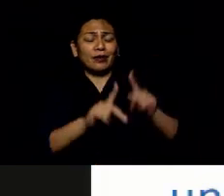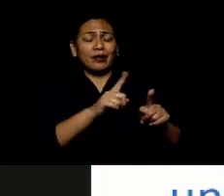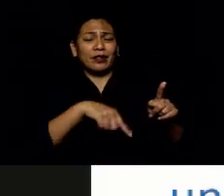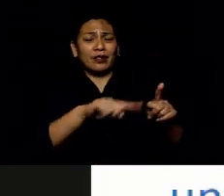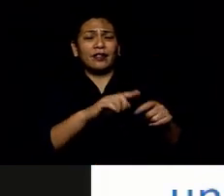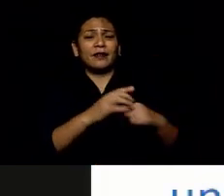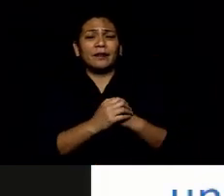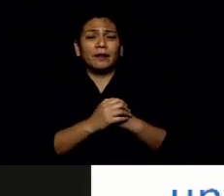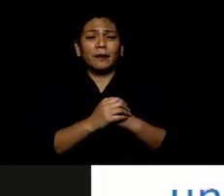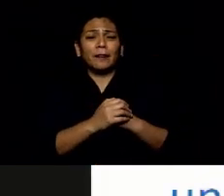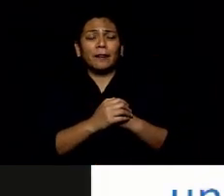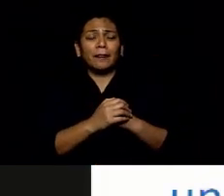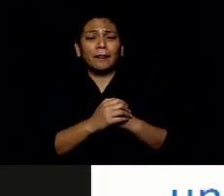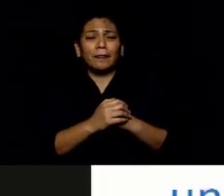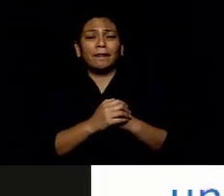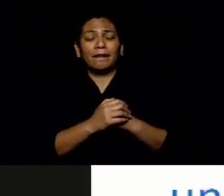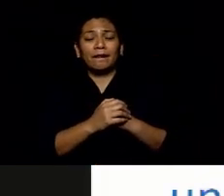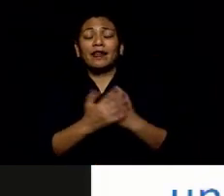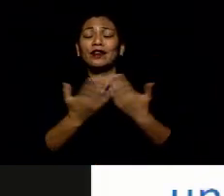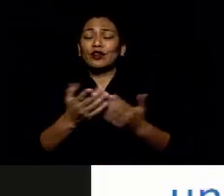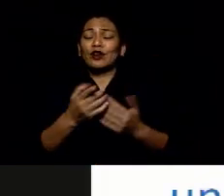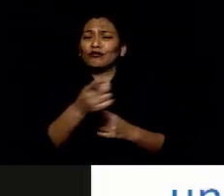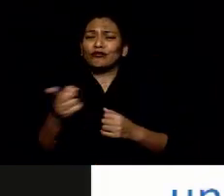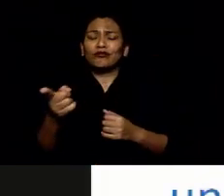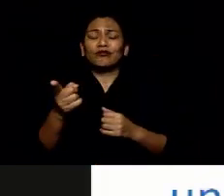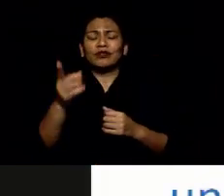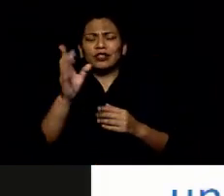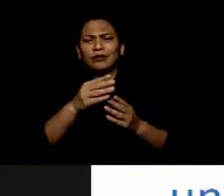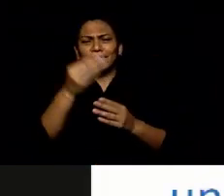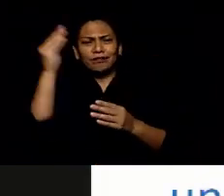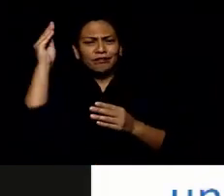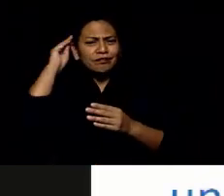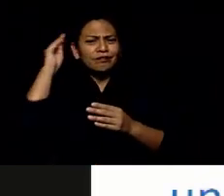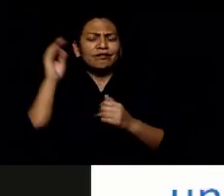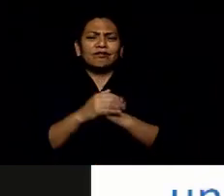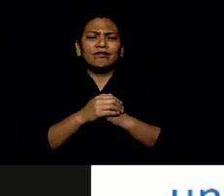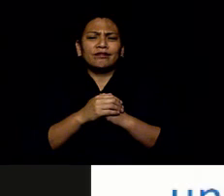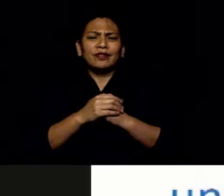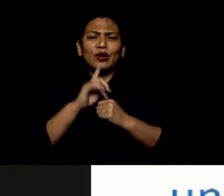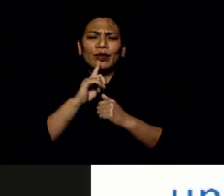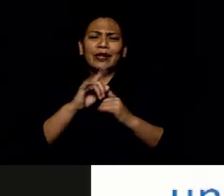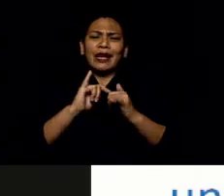So just to, uh, keep in mind the speed at which we have to transition in